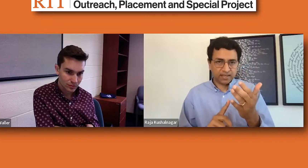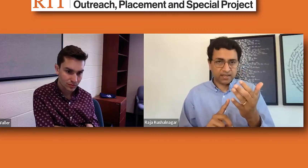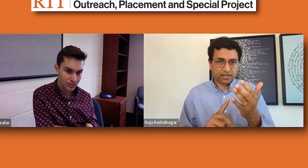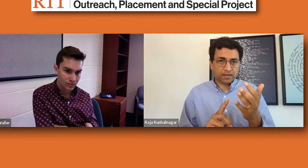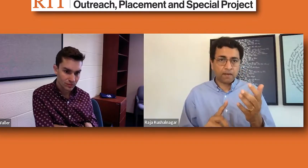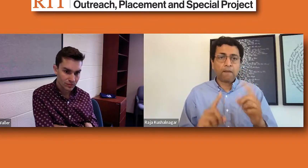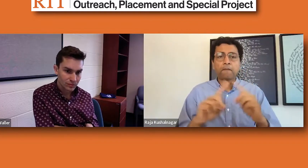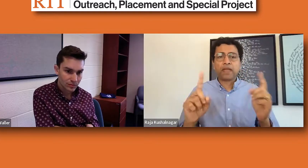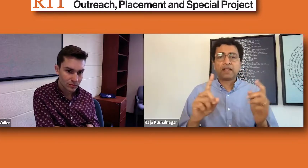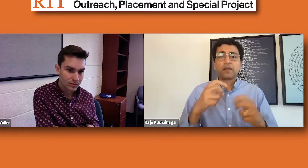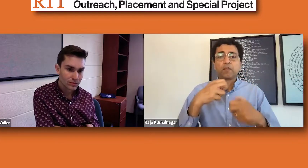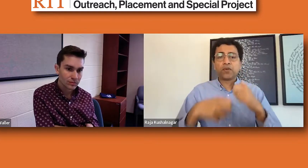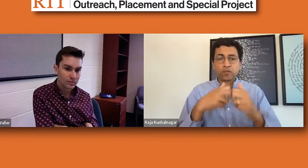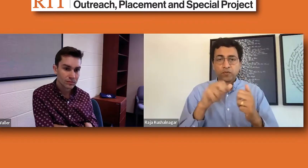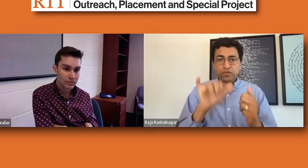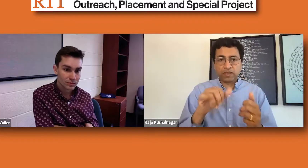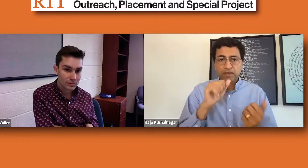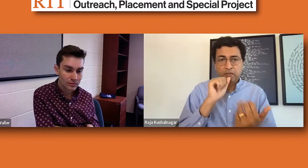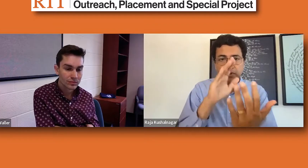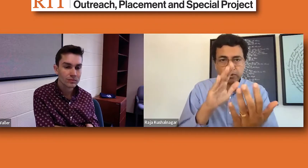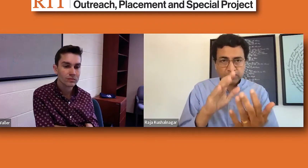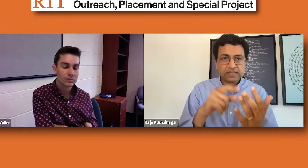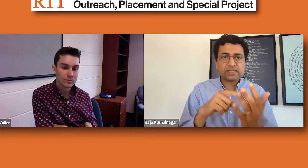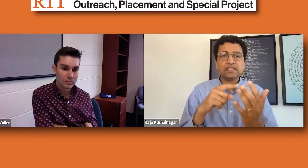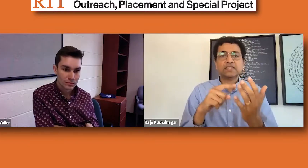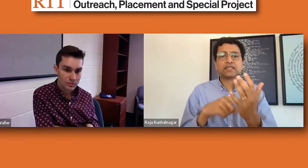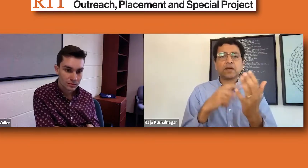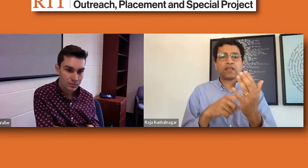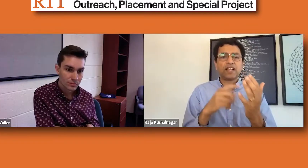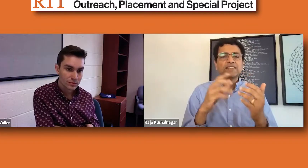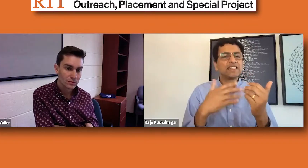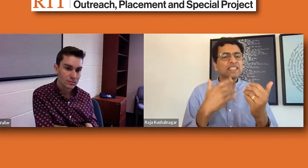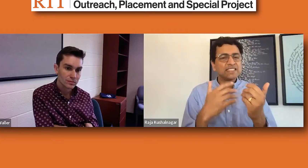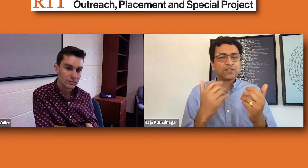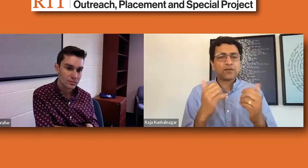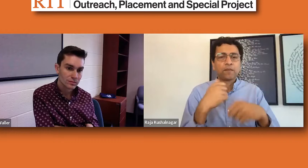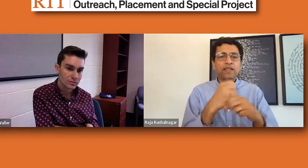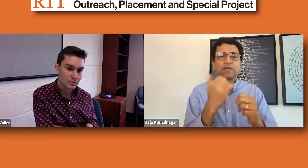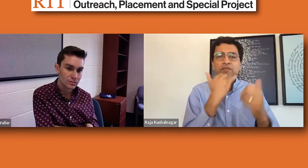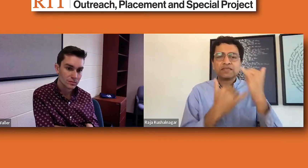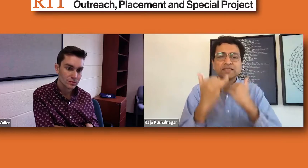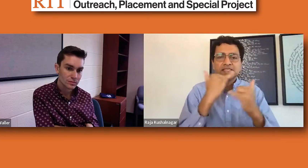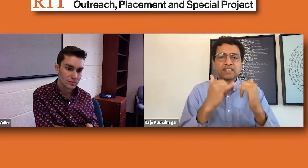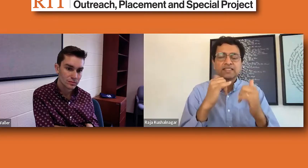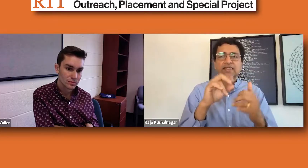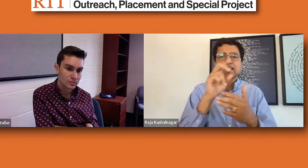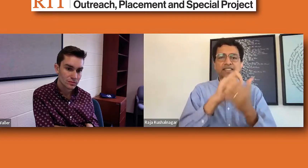And so that's what I mean by participatory design. The problem with that approach is that sometimes it's really easy